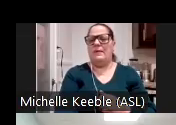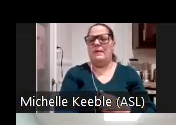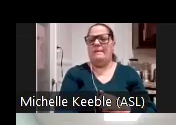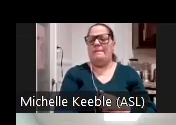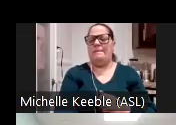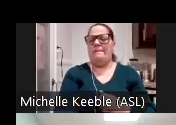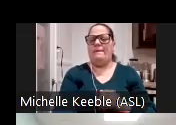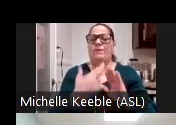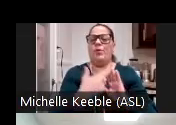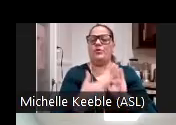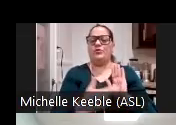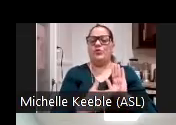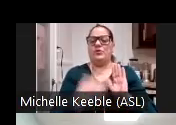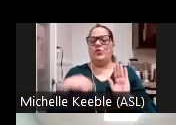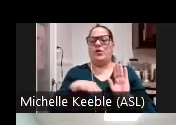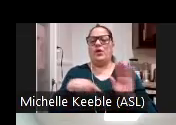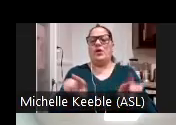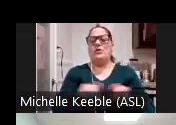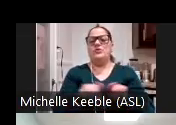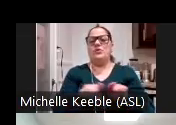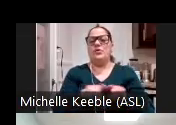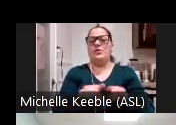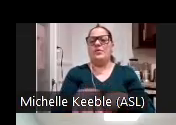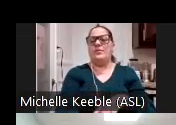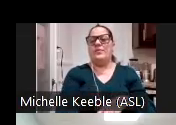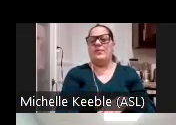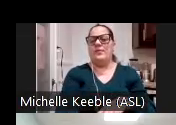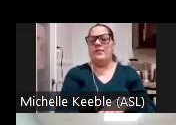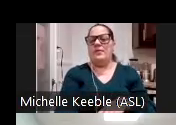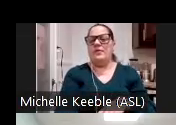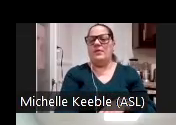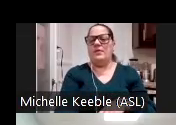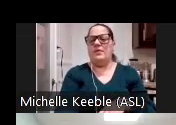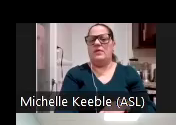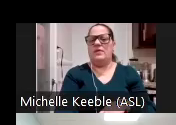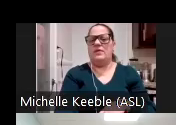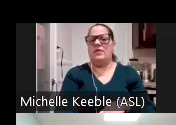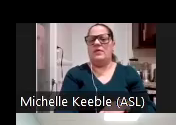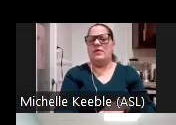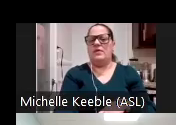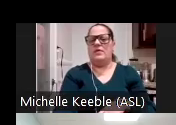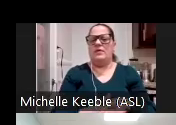also have a playlist for Devva's room. Um, and donation opportunities is available at